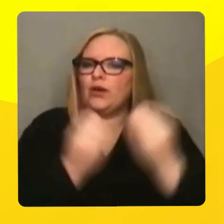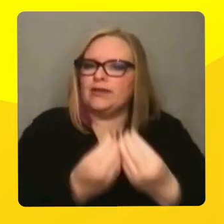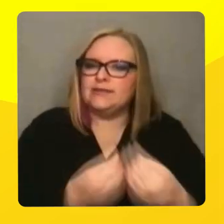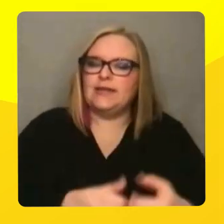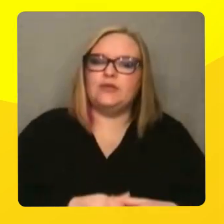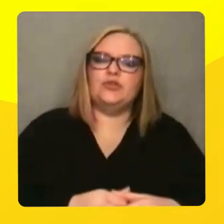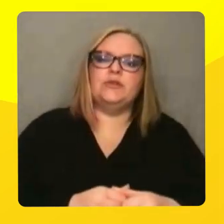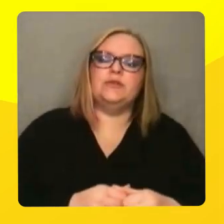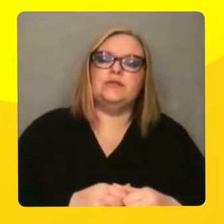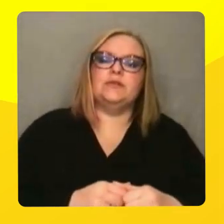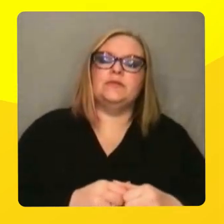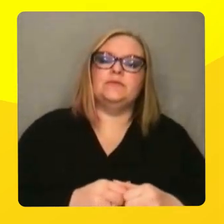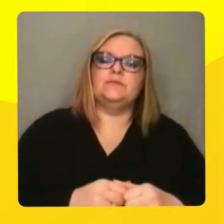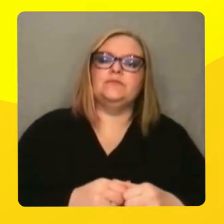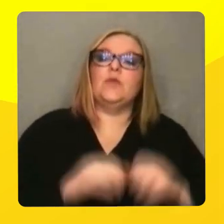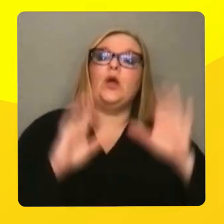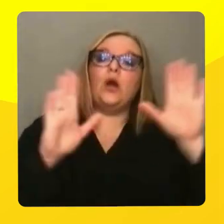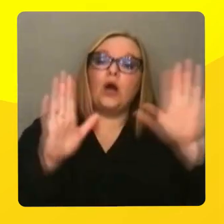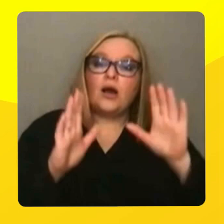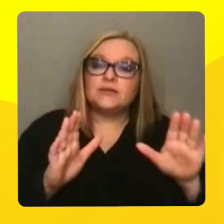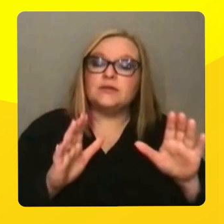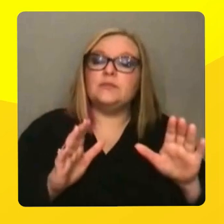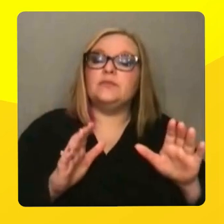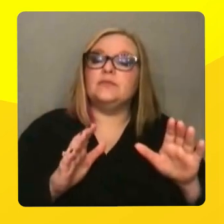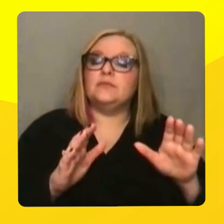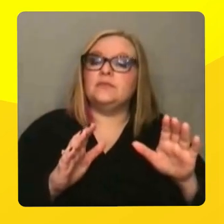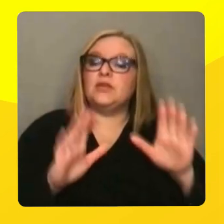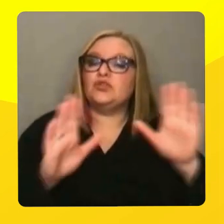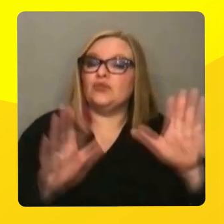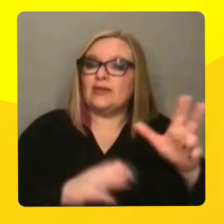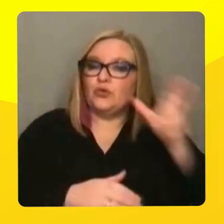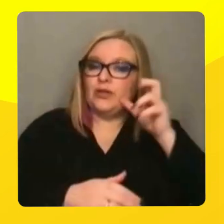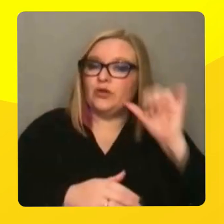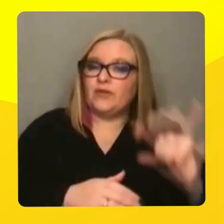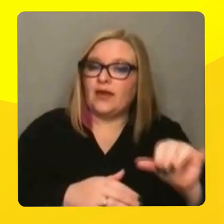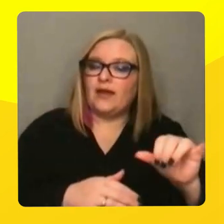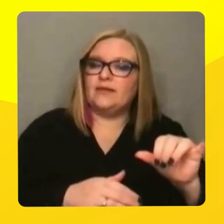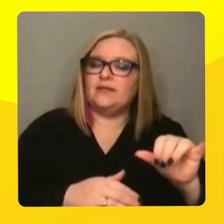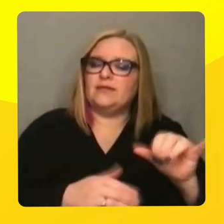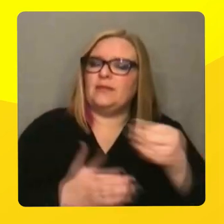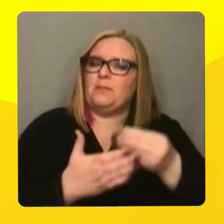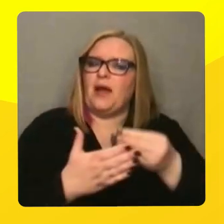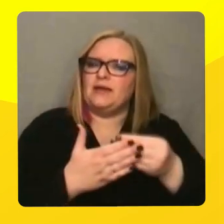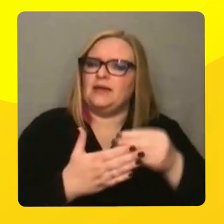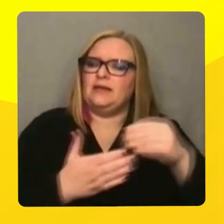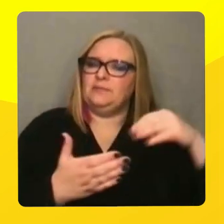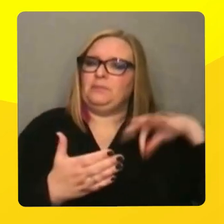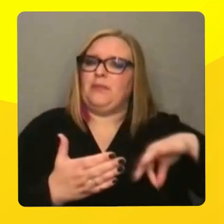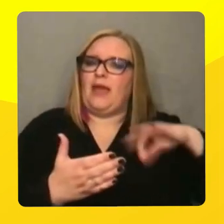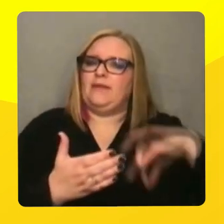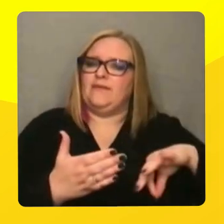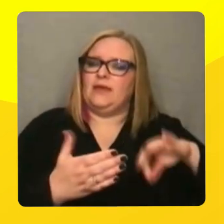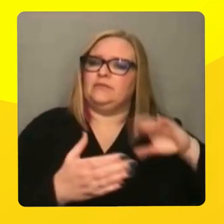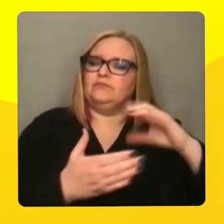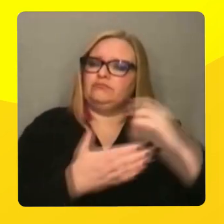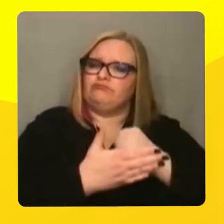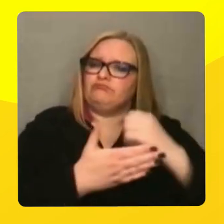Awesome. Great to hear that this has been seed money that has been able to yield so many different dividends.